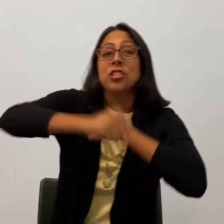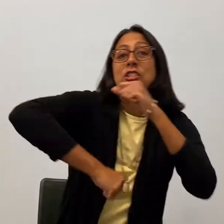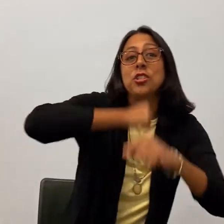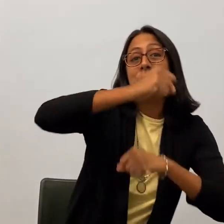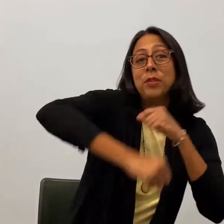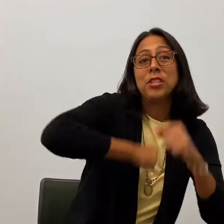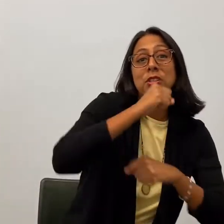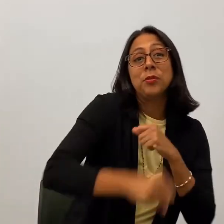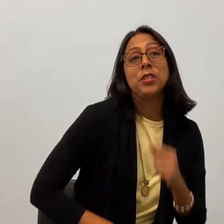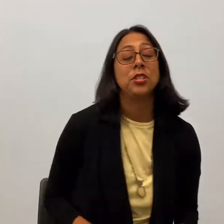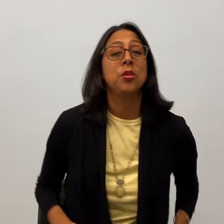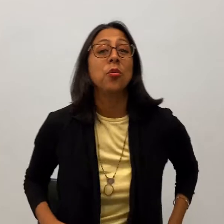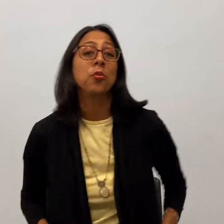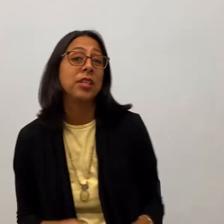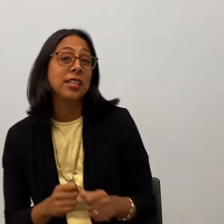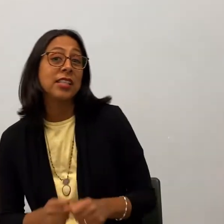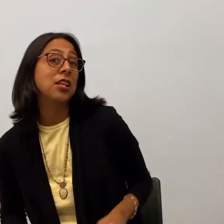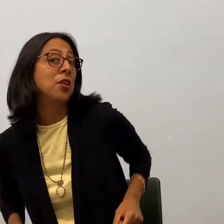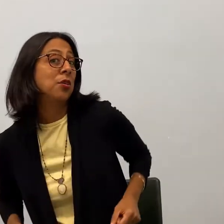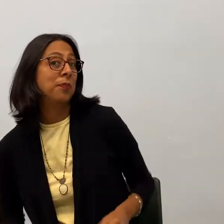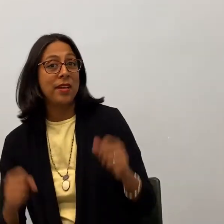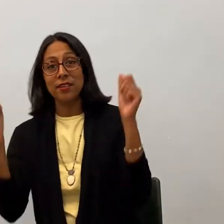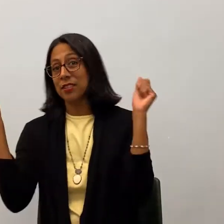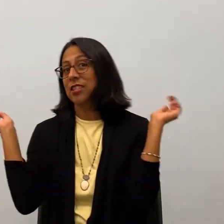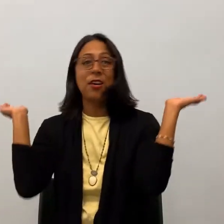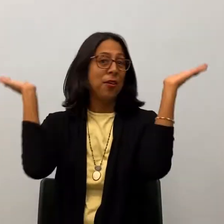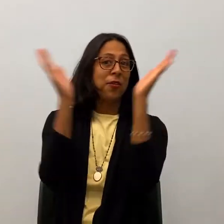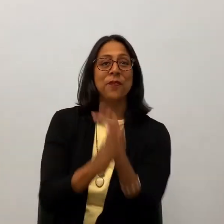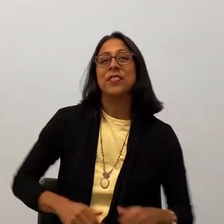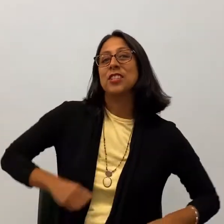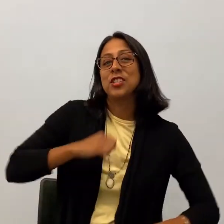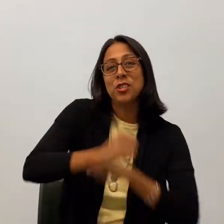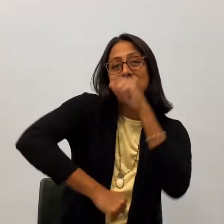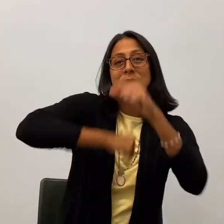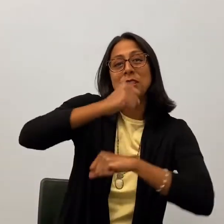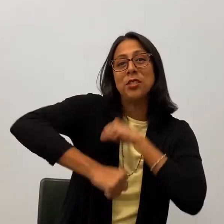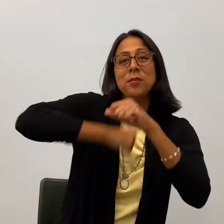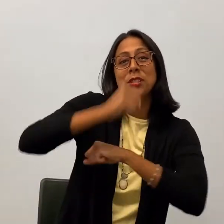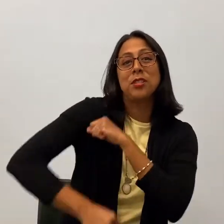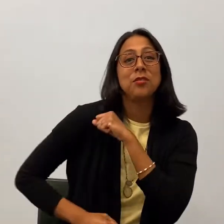shoo bee doo bee doo doo We know bears go [clap] shoo bee doo bee doo